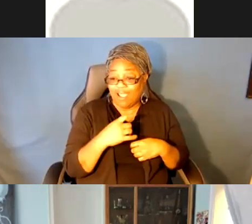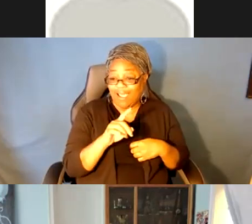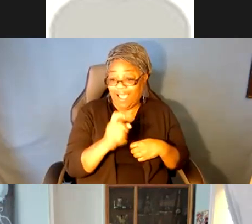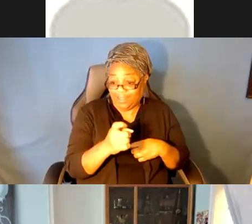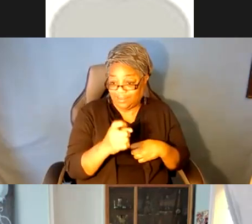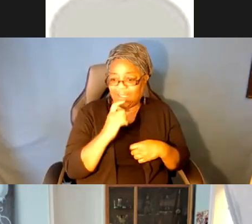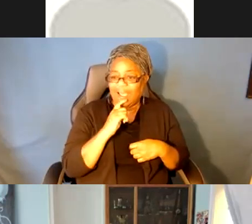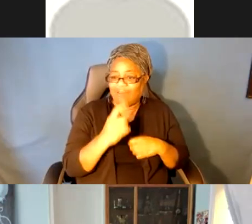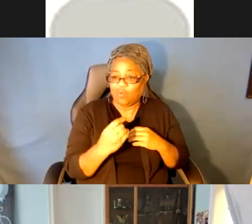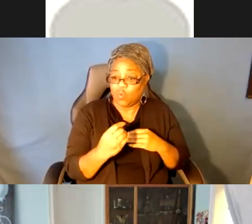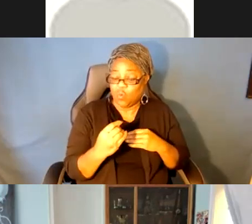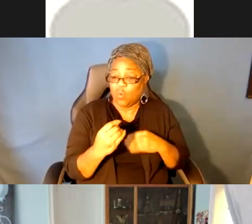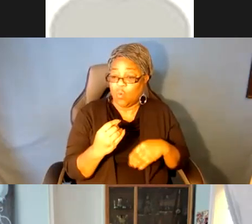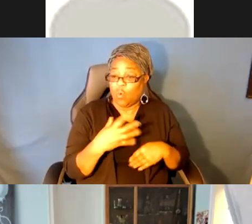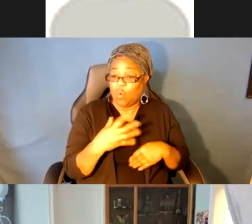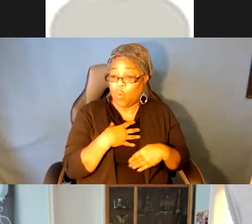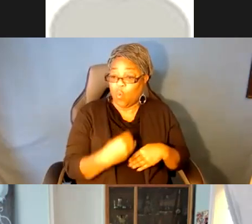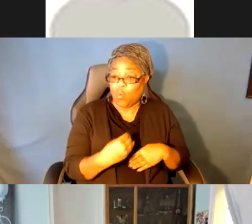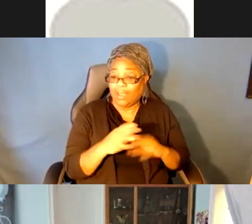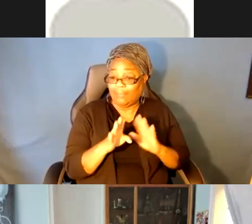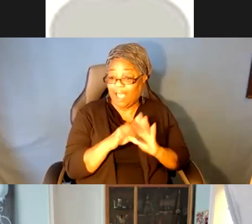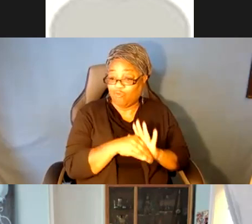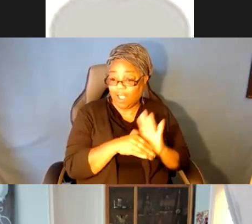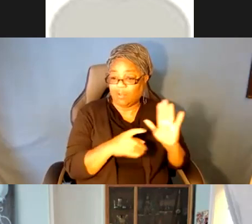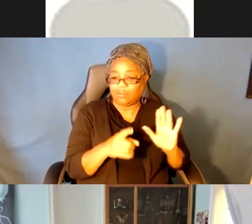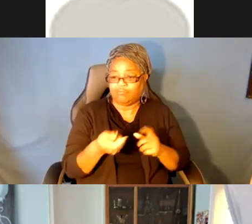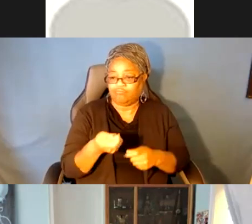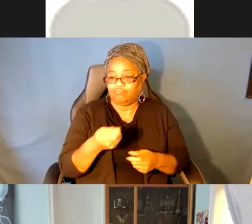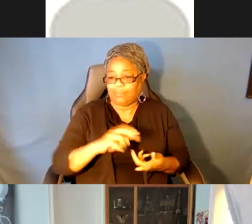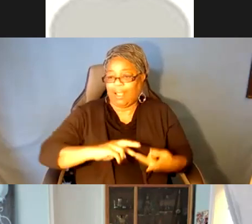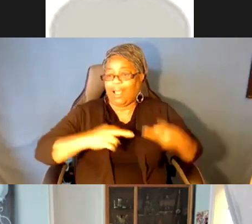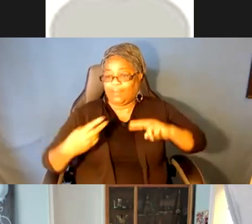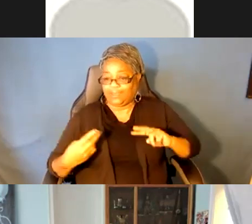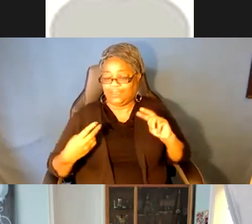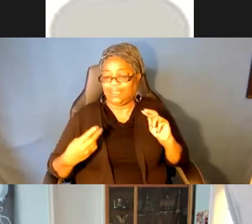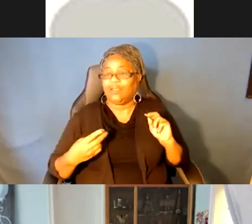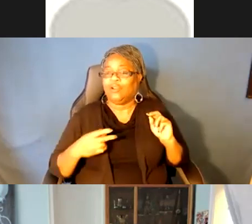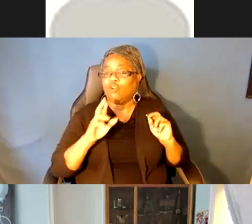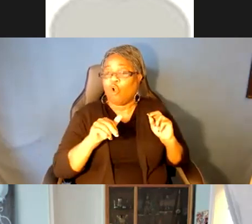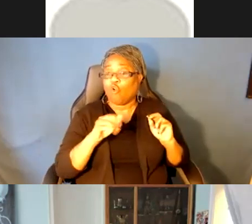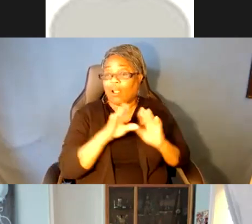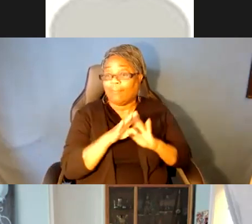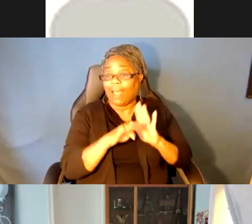it's a white X in a red circular background, a fun inversion of what we have seen before.